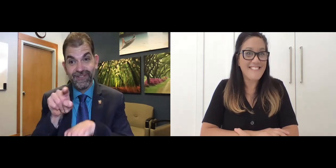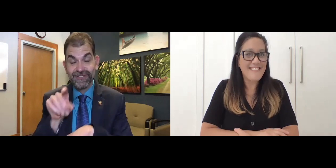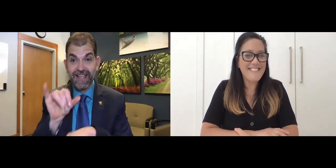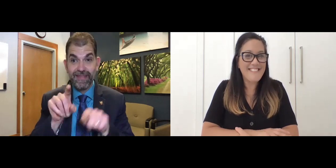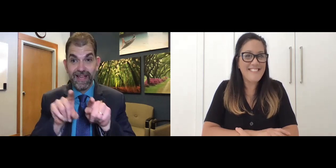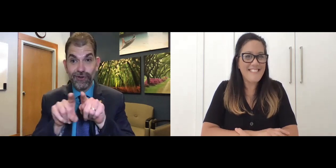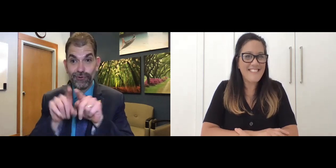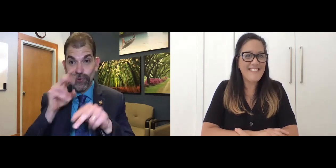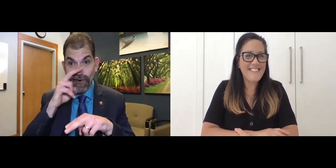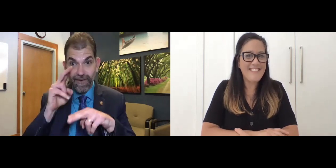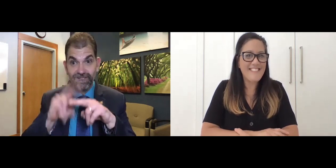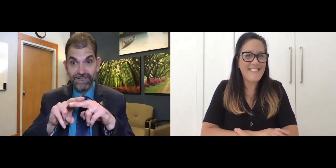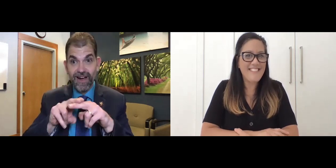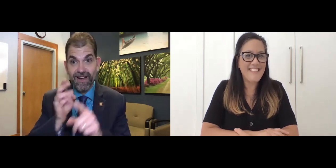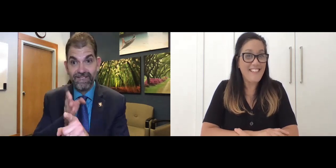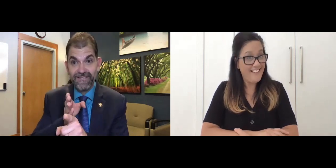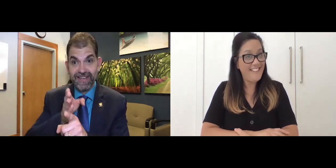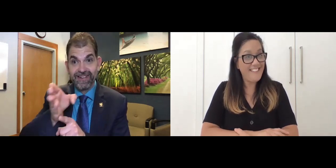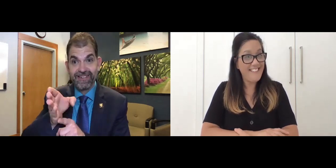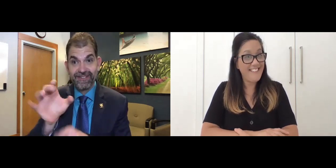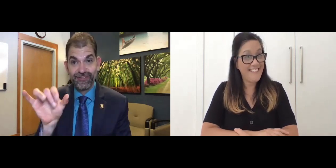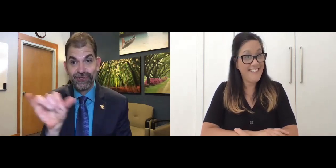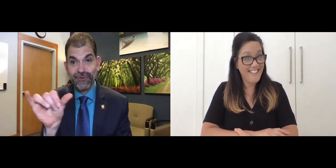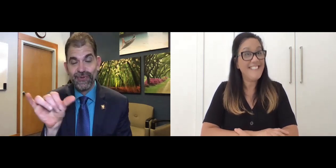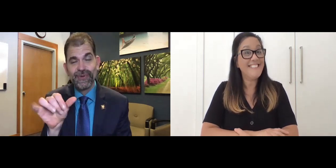Yes. Organizational consulting is really a fun